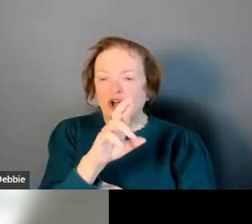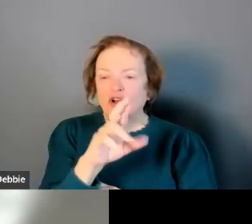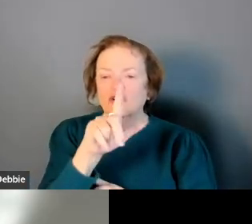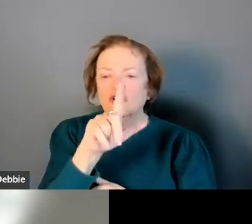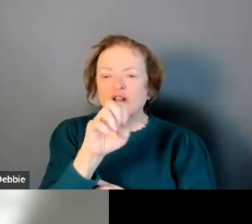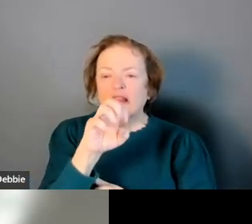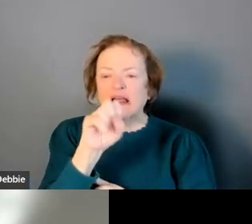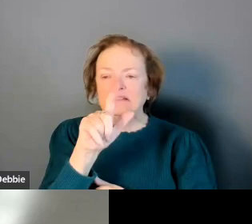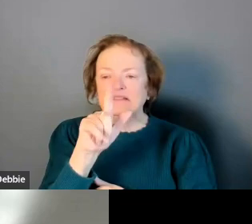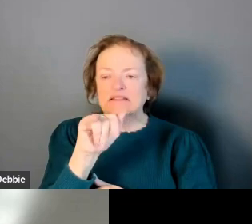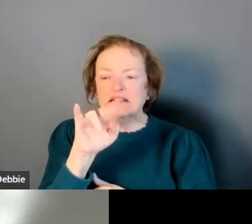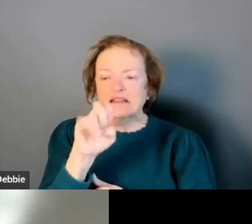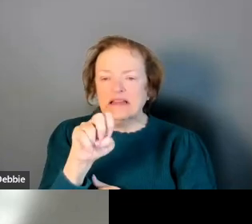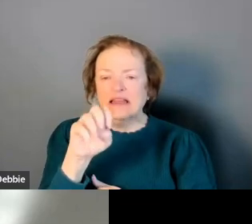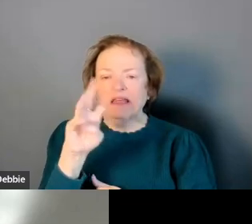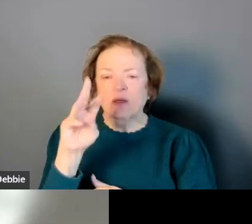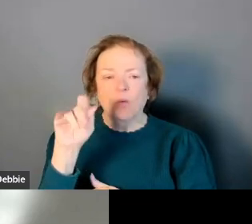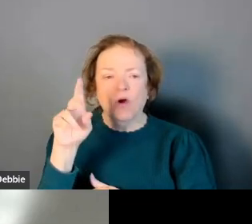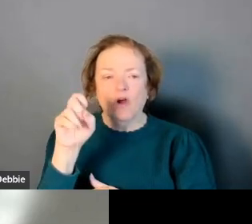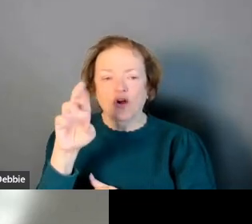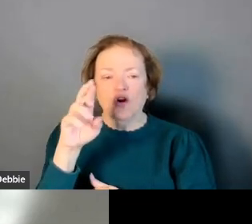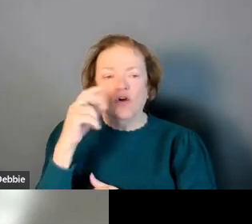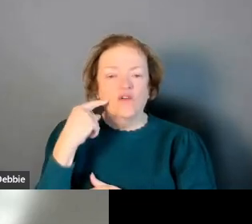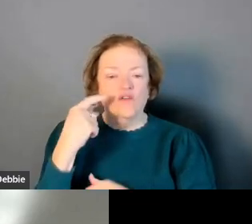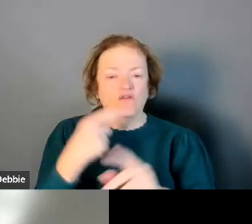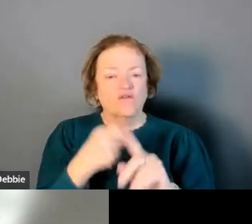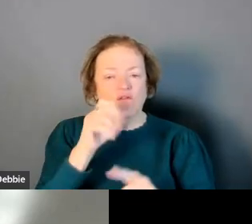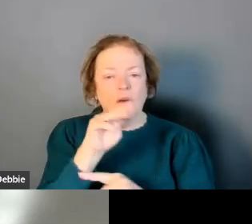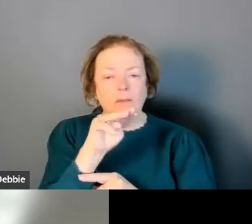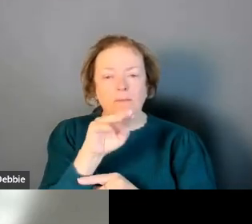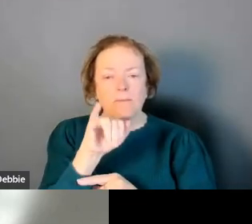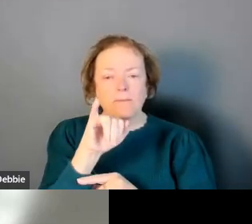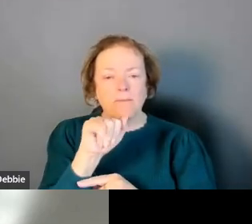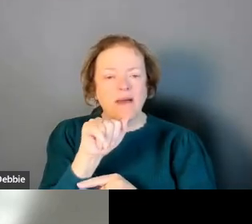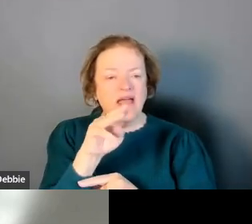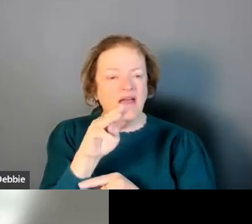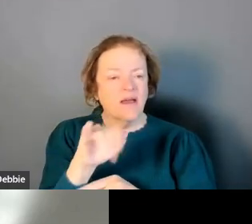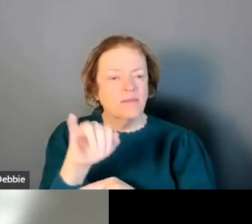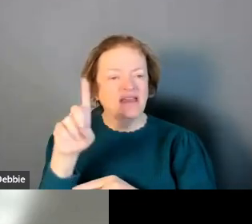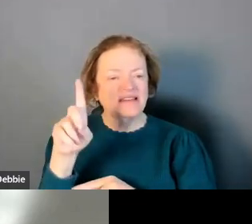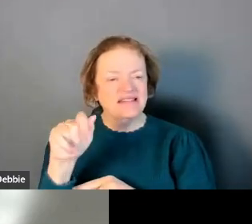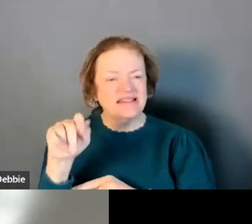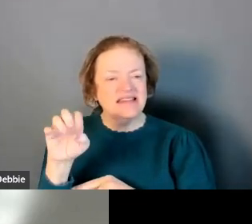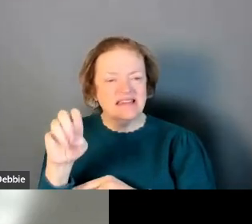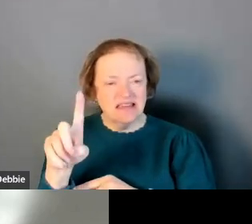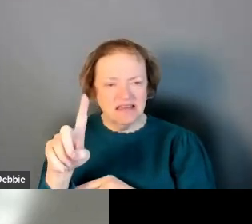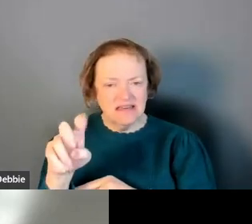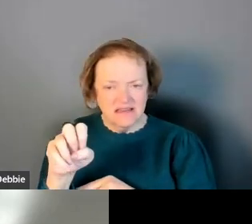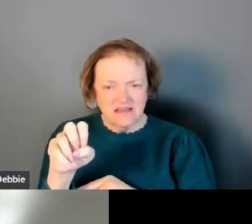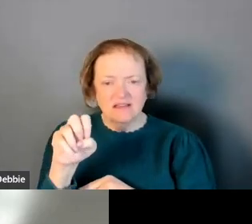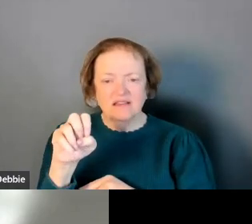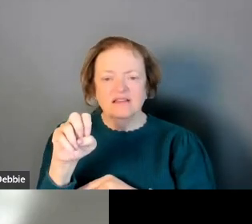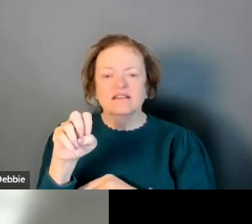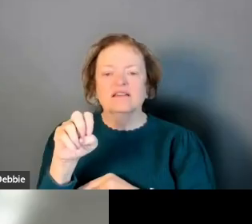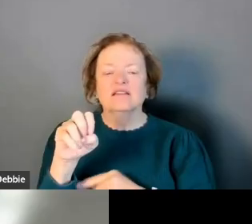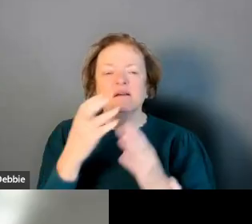from Miami-Dade Public Schools, and she is going to be our educational audiologist expert,